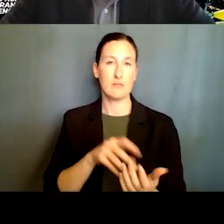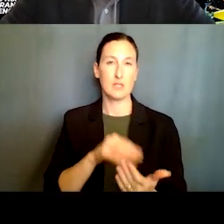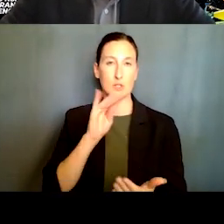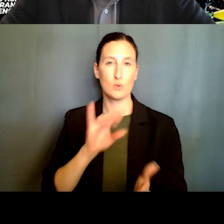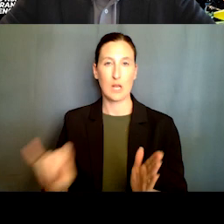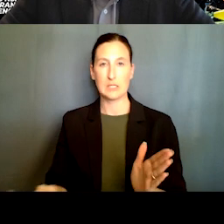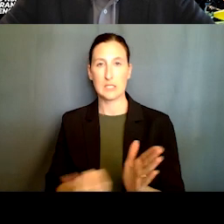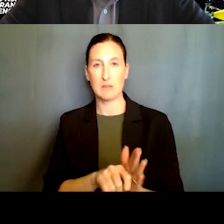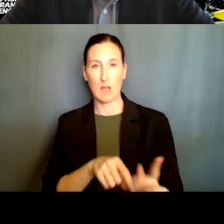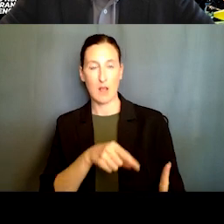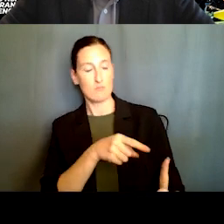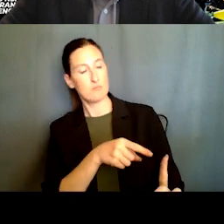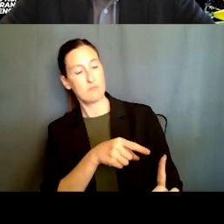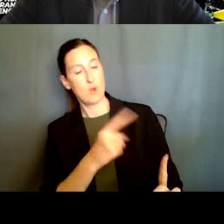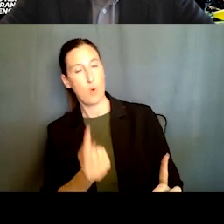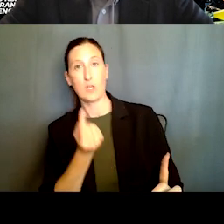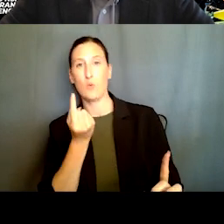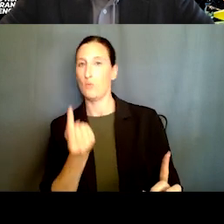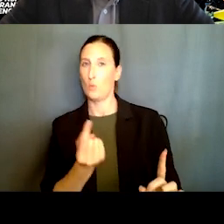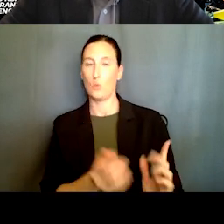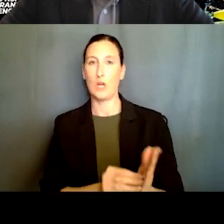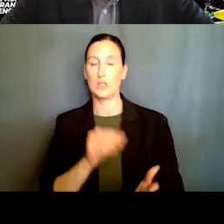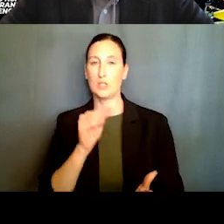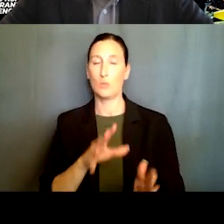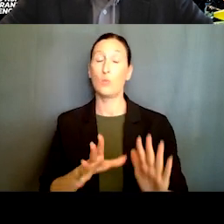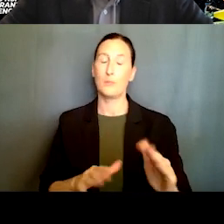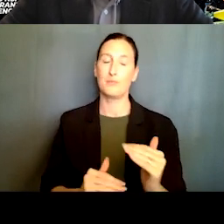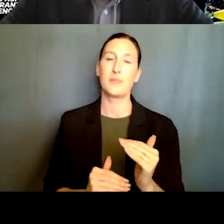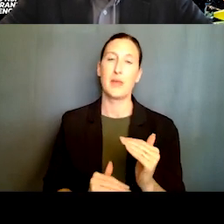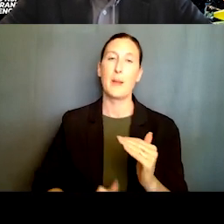identified and actually maximum of